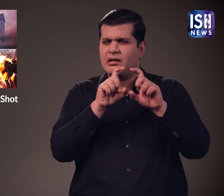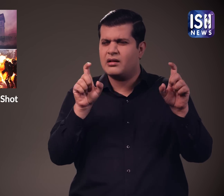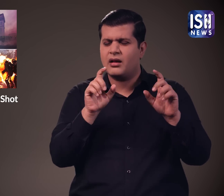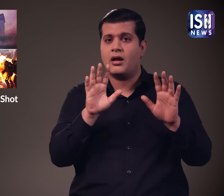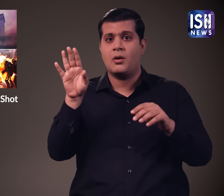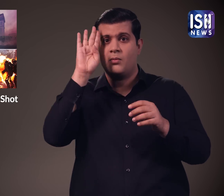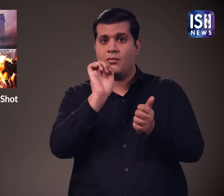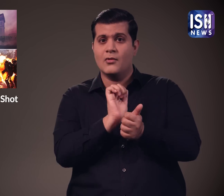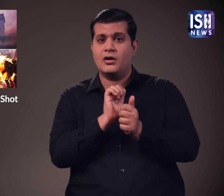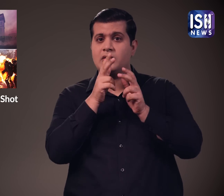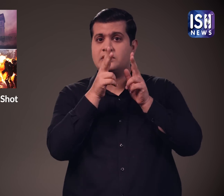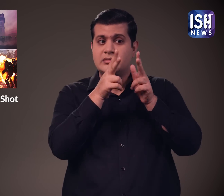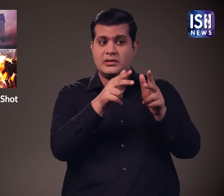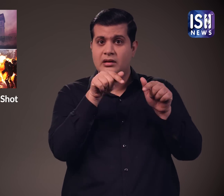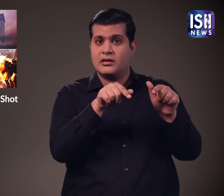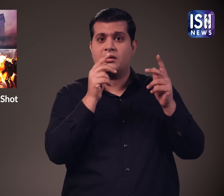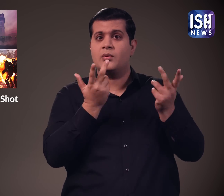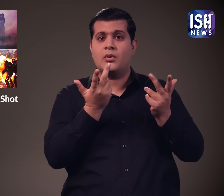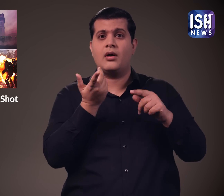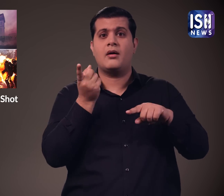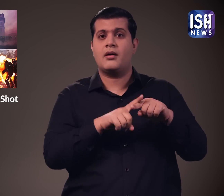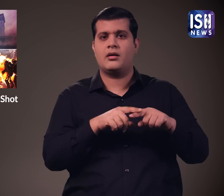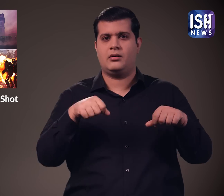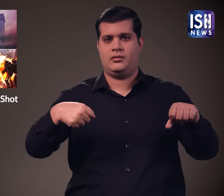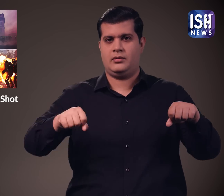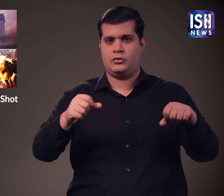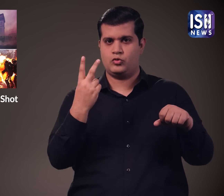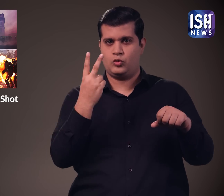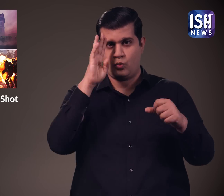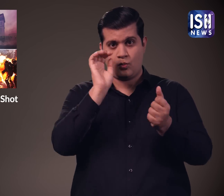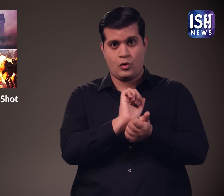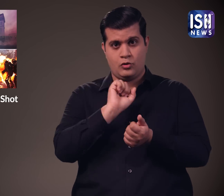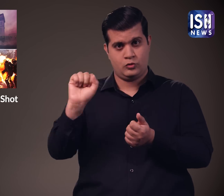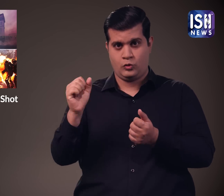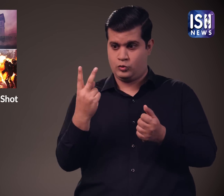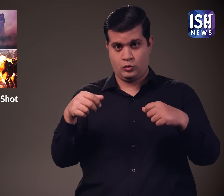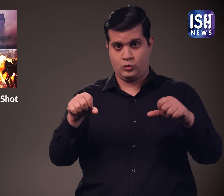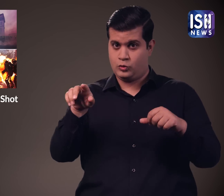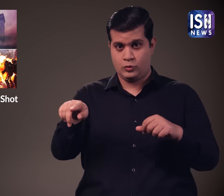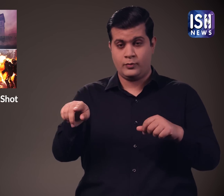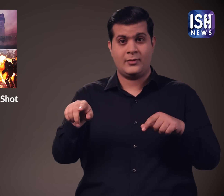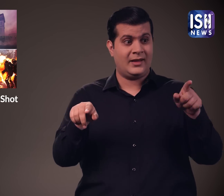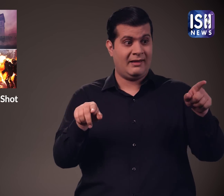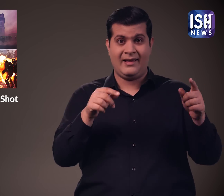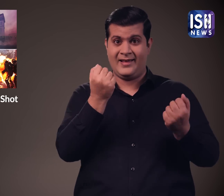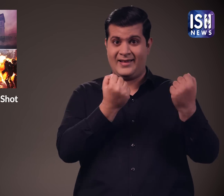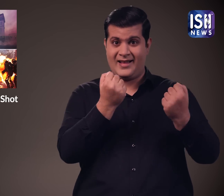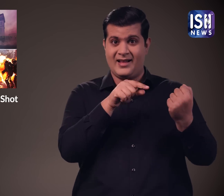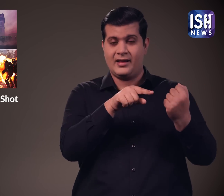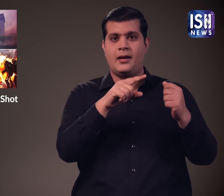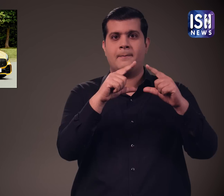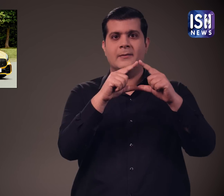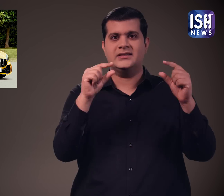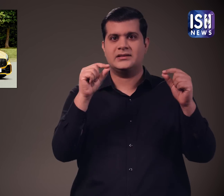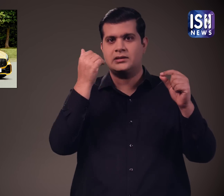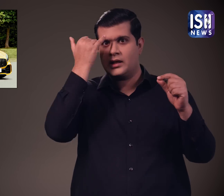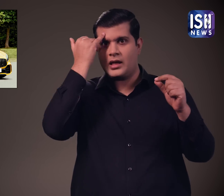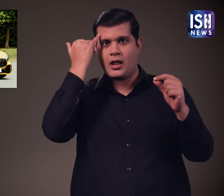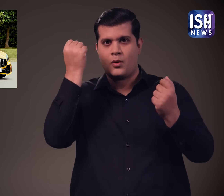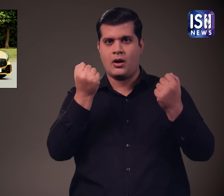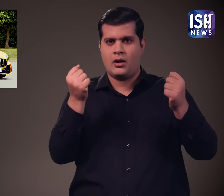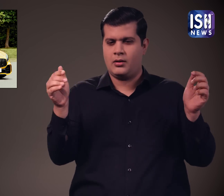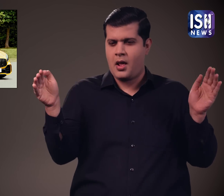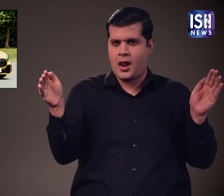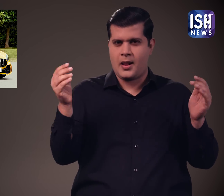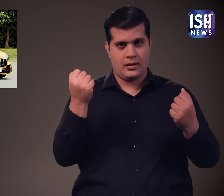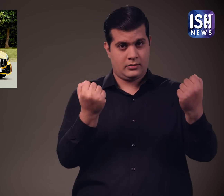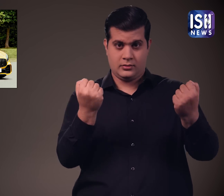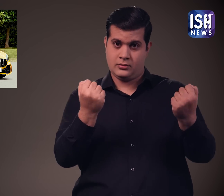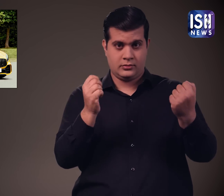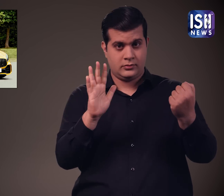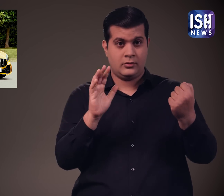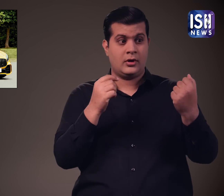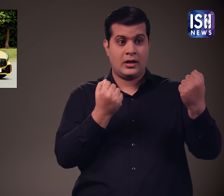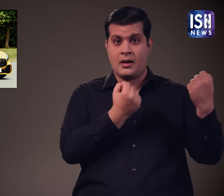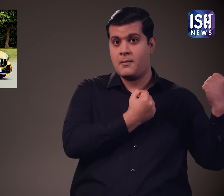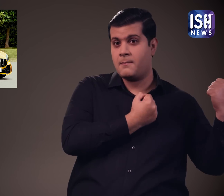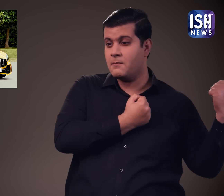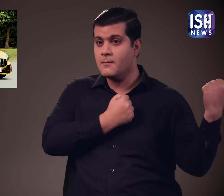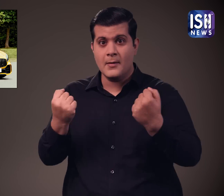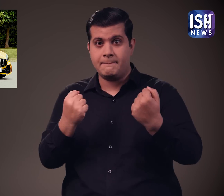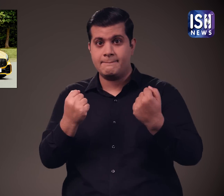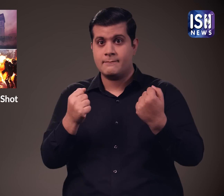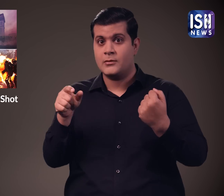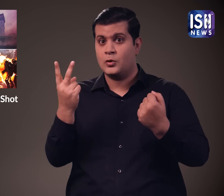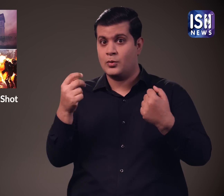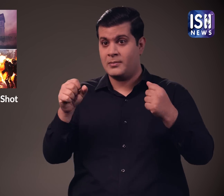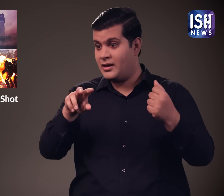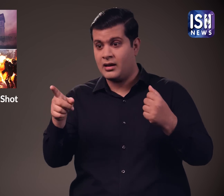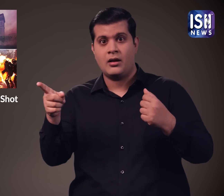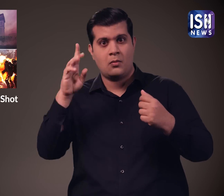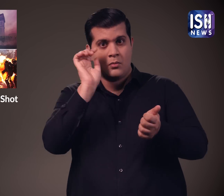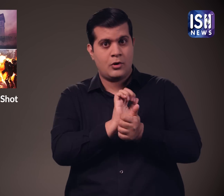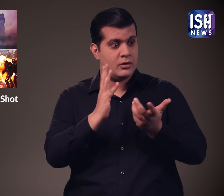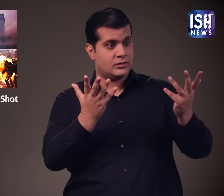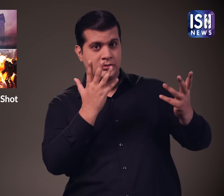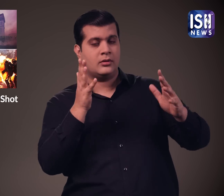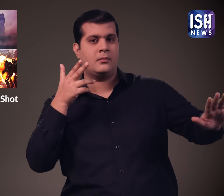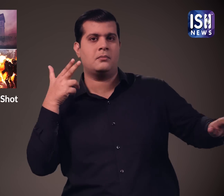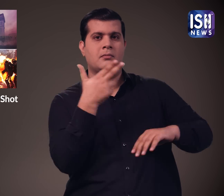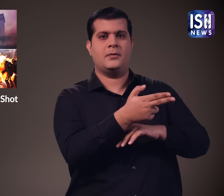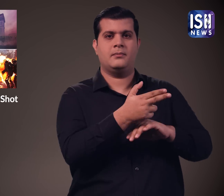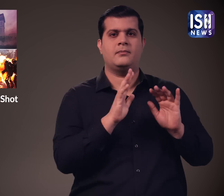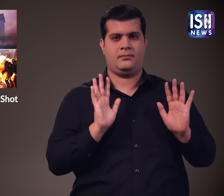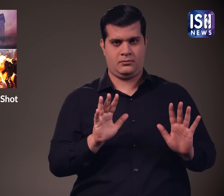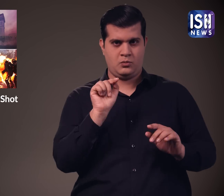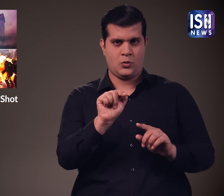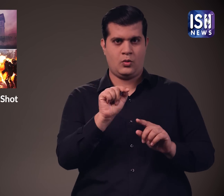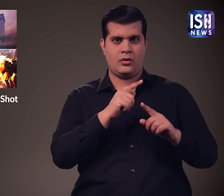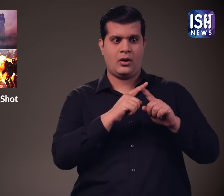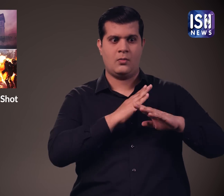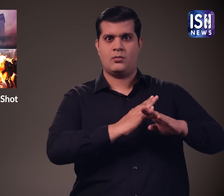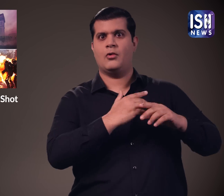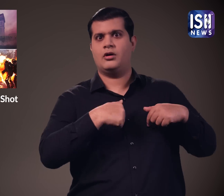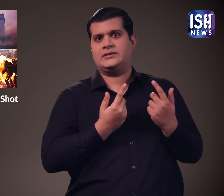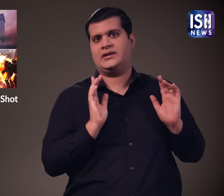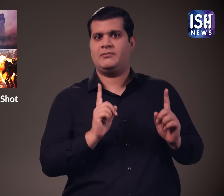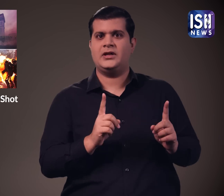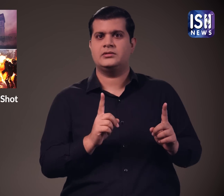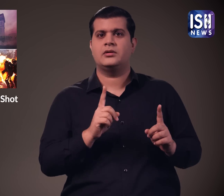At first, police sources claimed it was self defence as the yellow Mercedes rammed into two police motorcyclists.